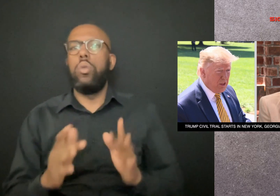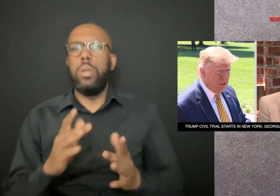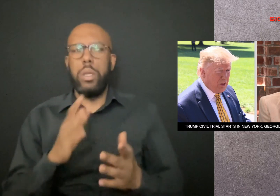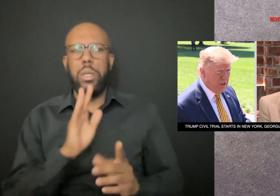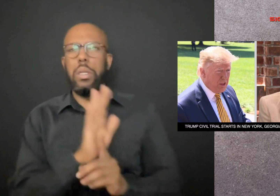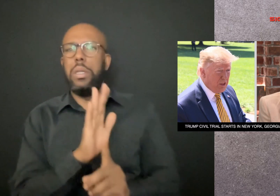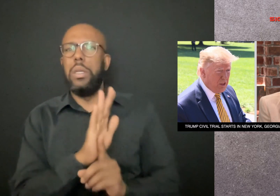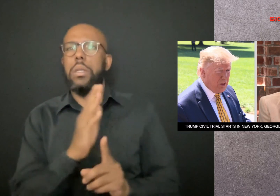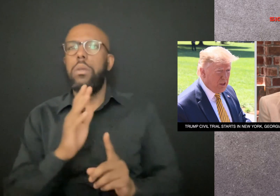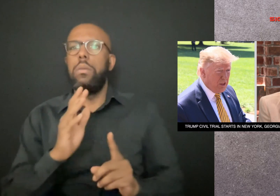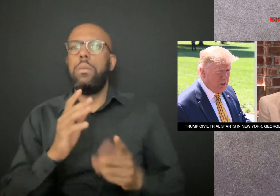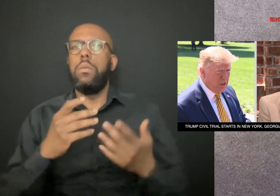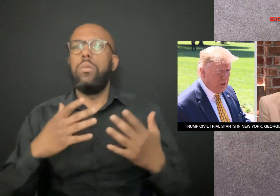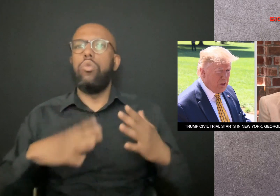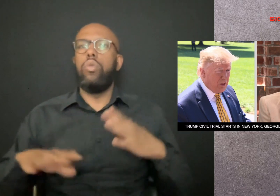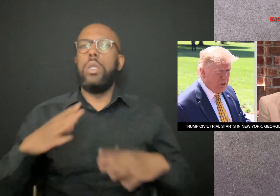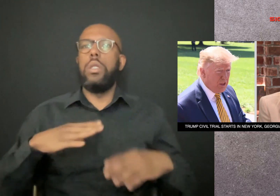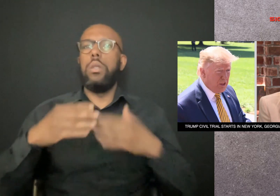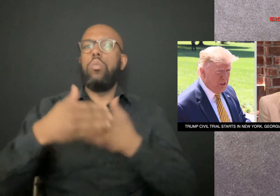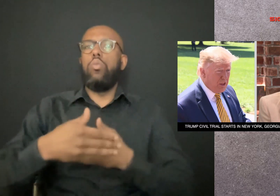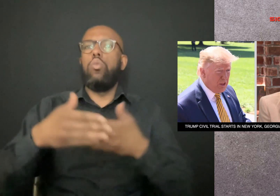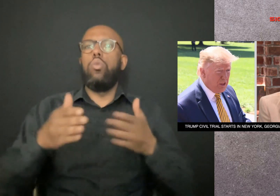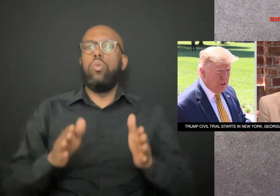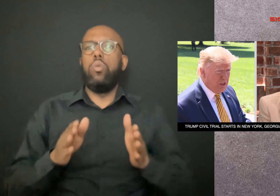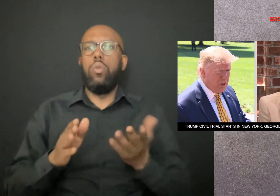she alleges he sexually assaulted her in